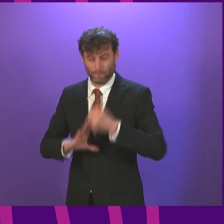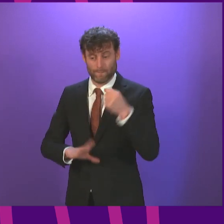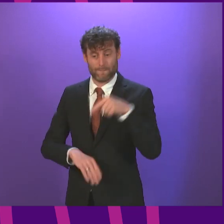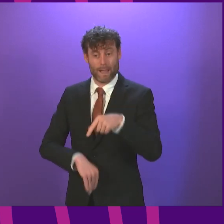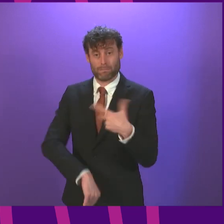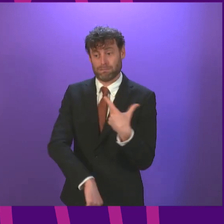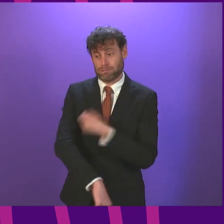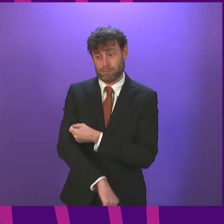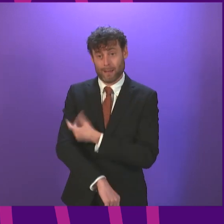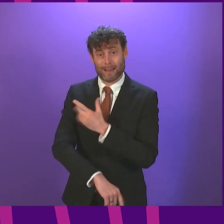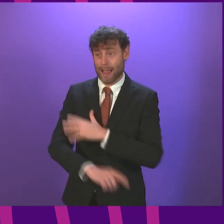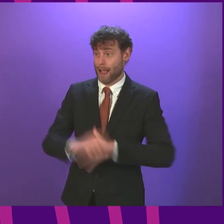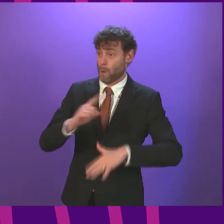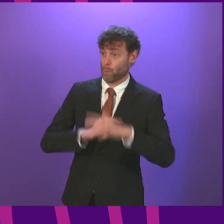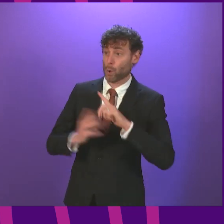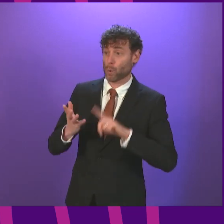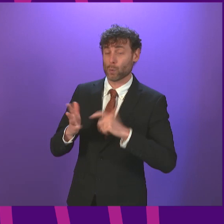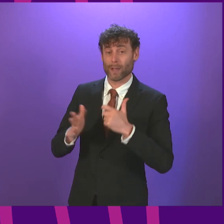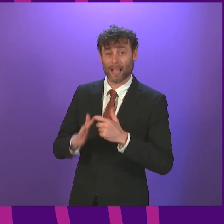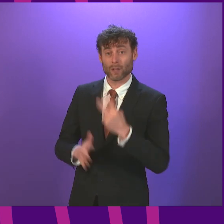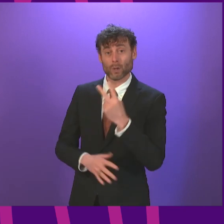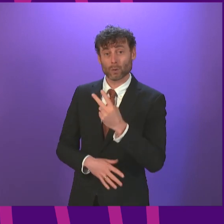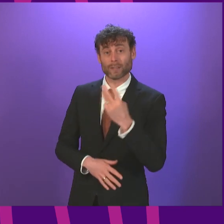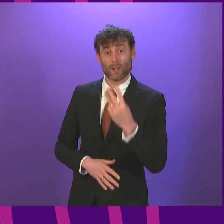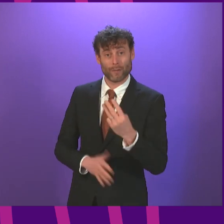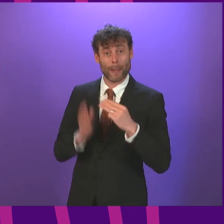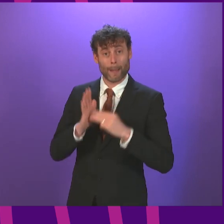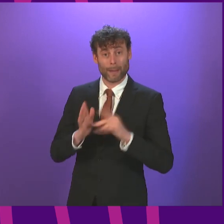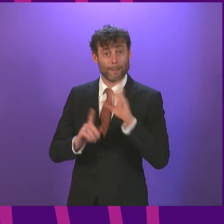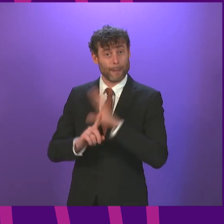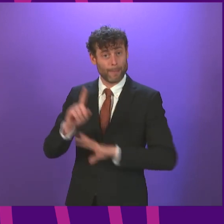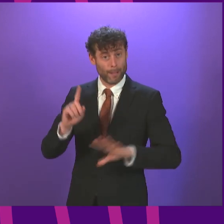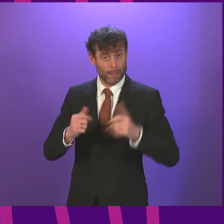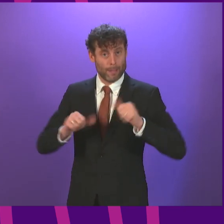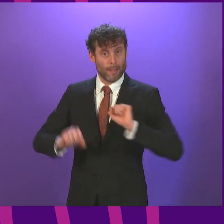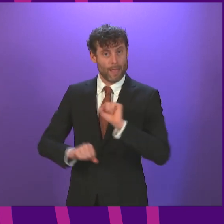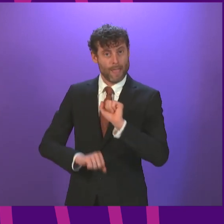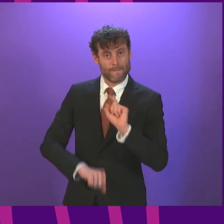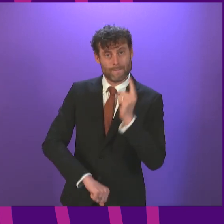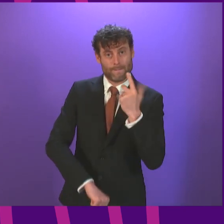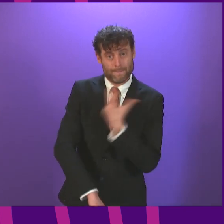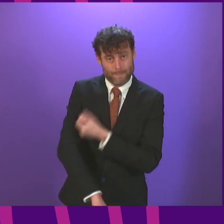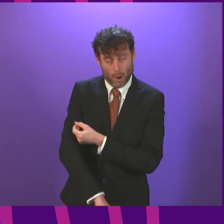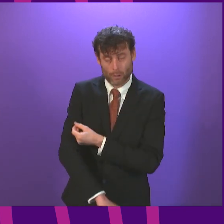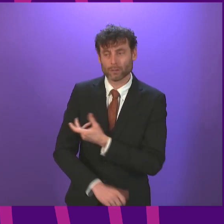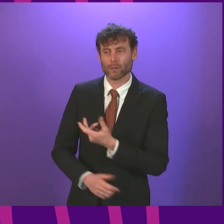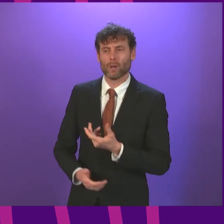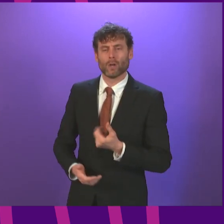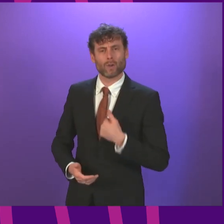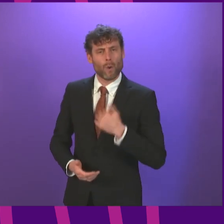people across the United Kingdom. We owe everyone involved in developing, testing and producing the vaccines a huge debt of gratitude, as well as those who volunteered in trials, our